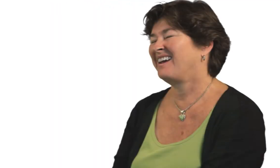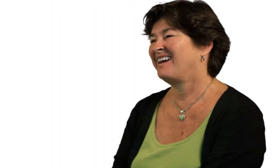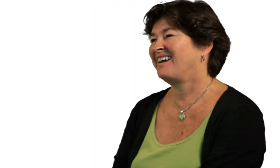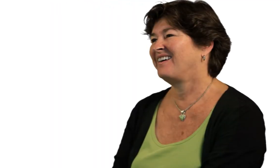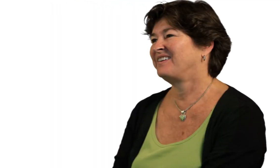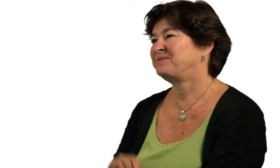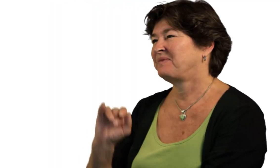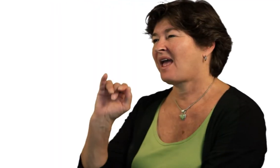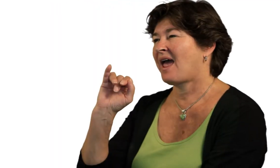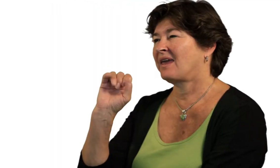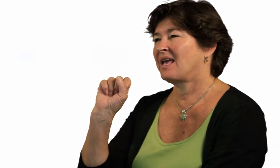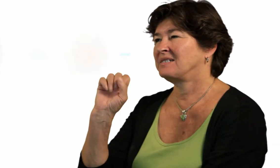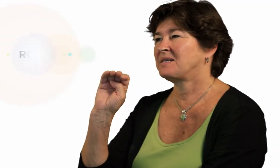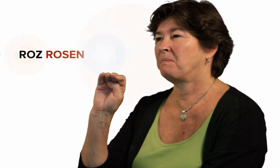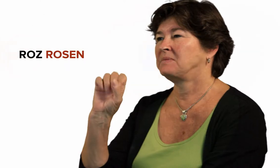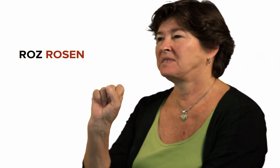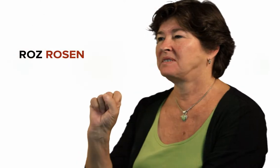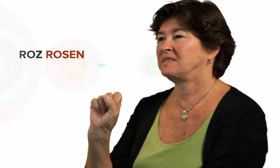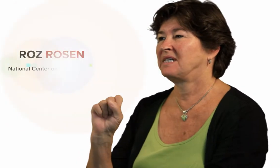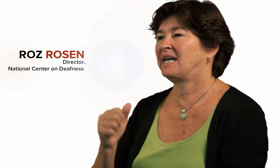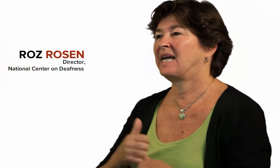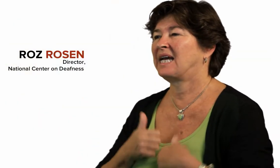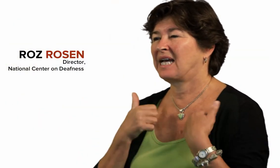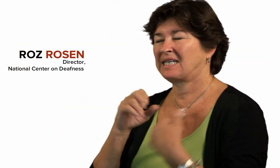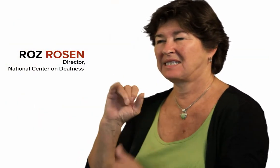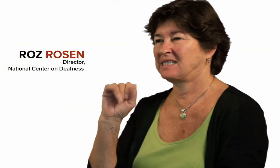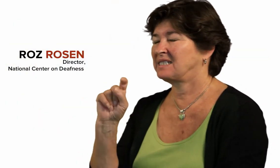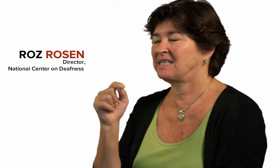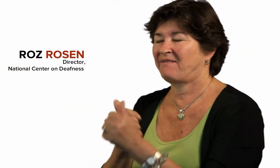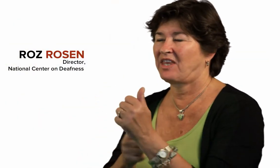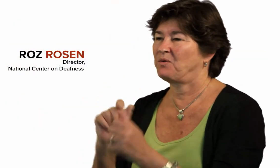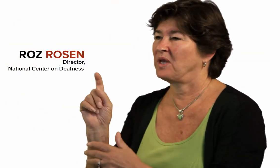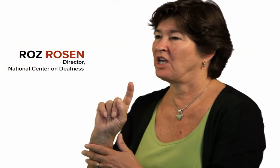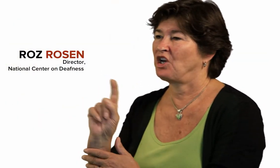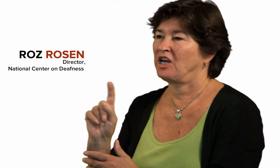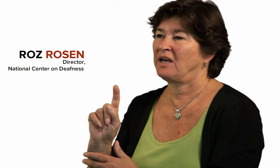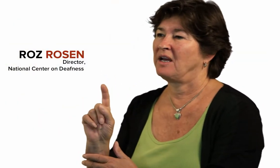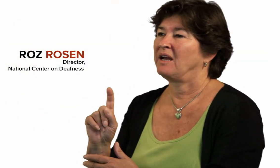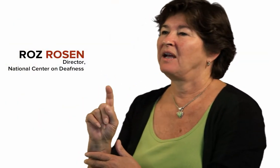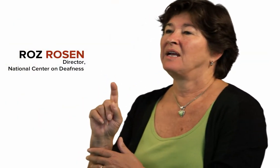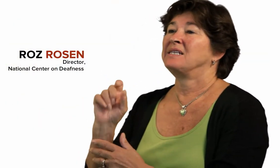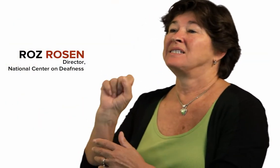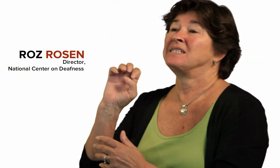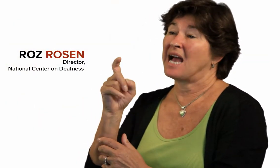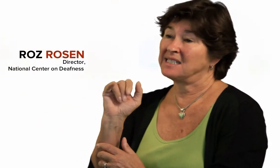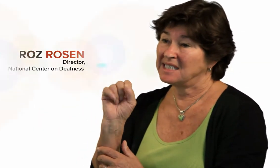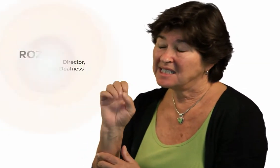Yeah, "-isms" are everywhere.